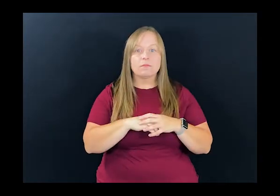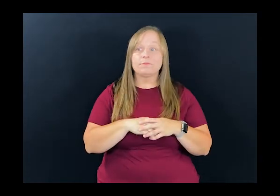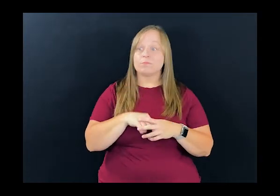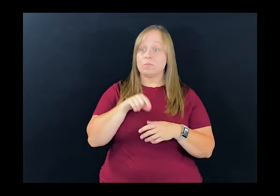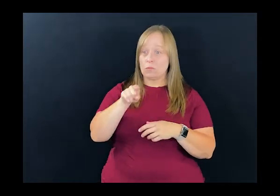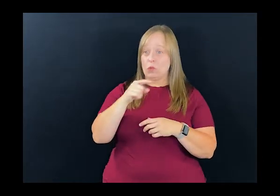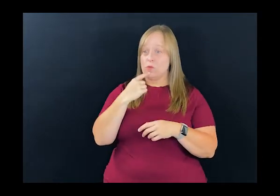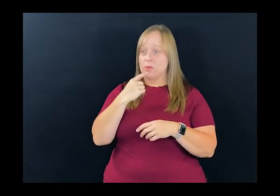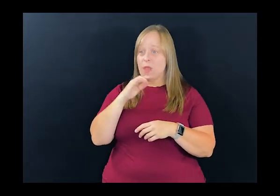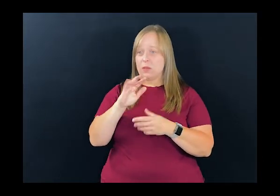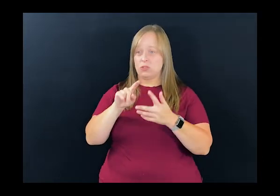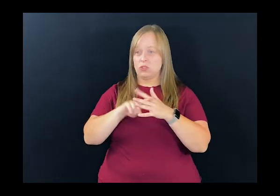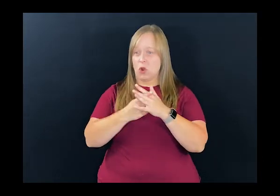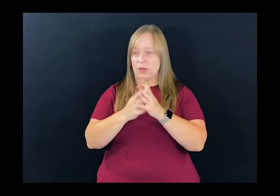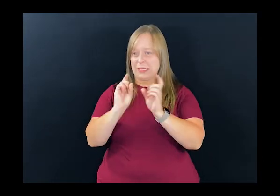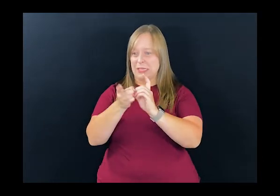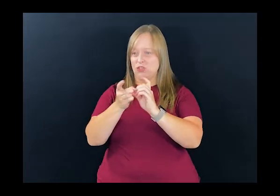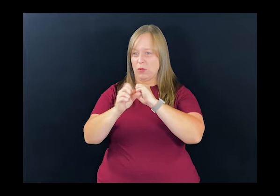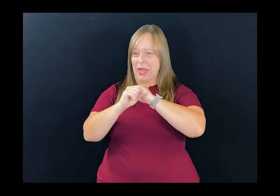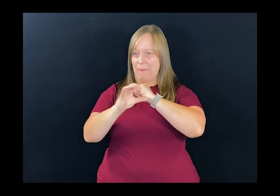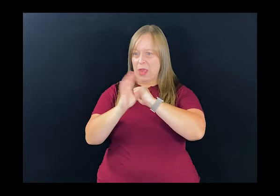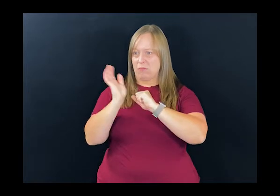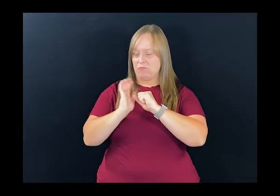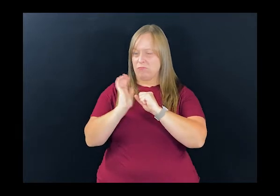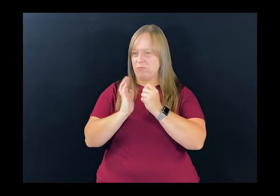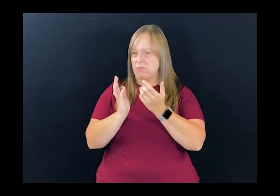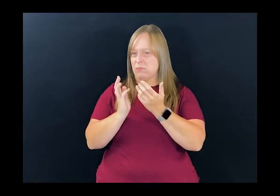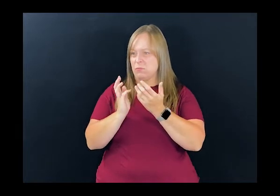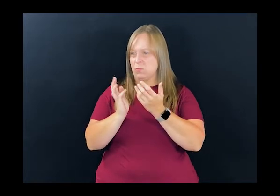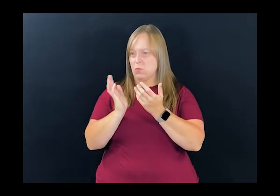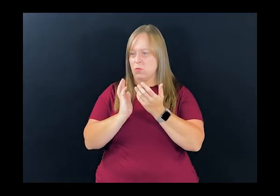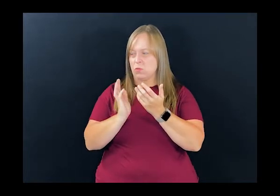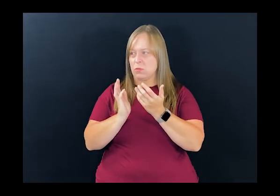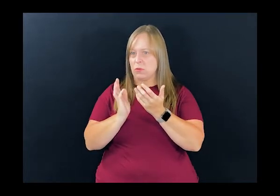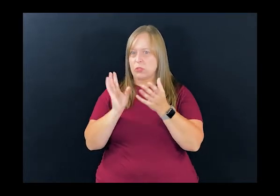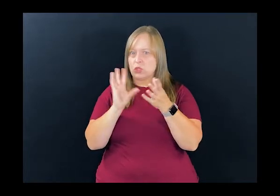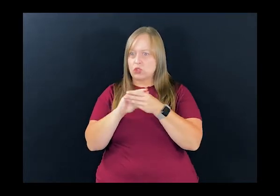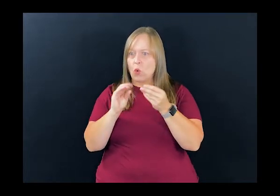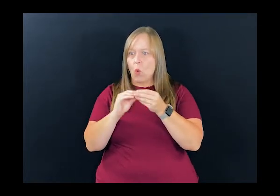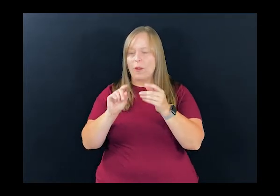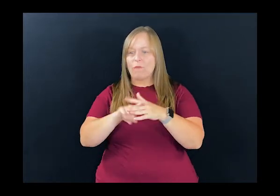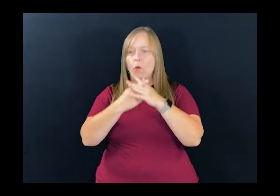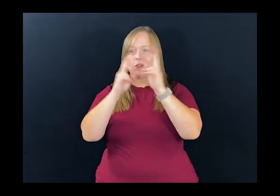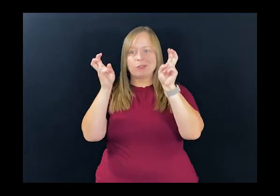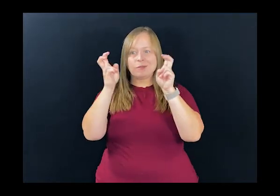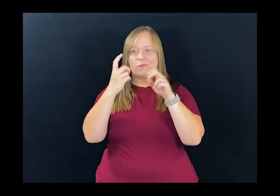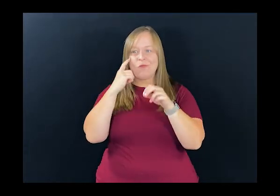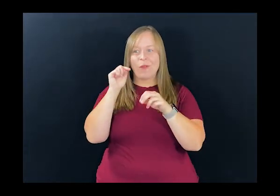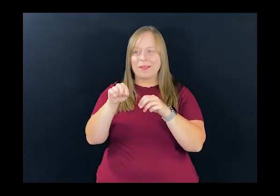[Katrin] And so you said that it started out as a digital campaign. Was there a story of origin for this?